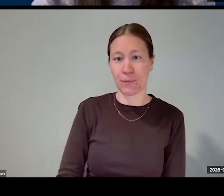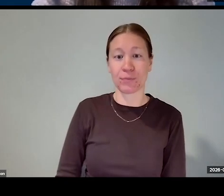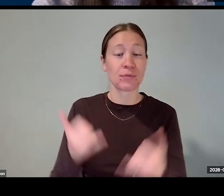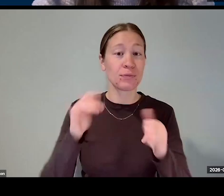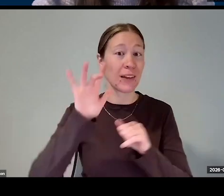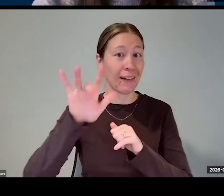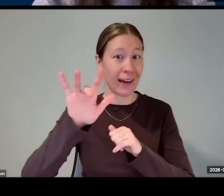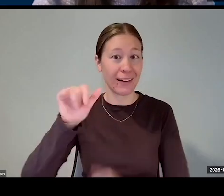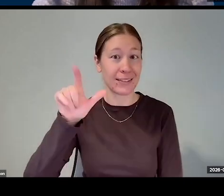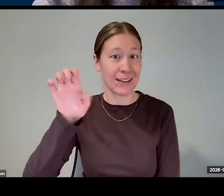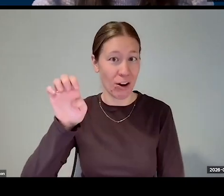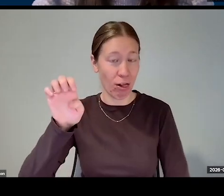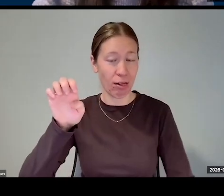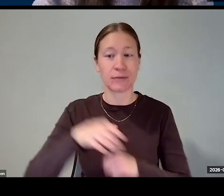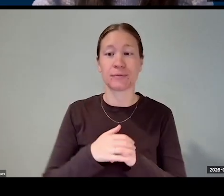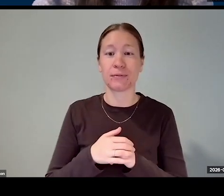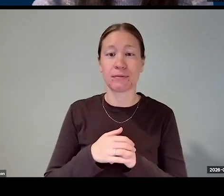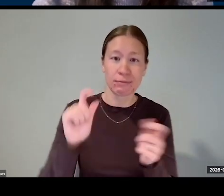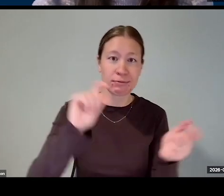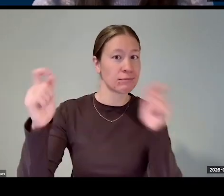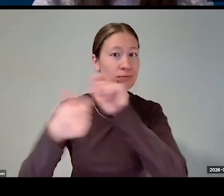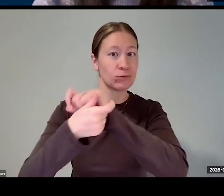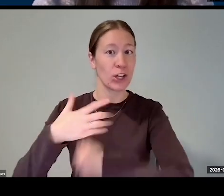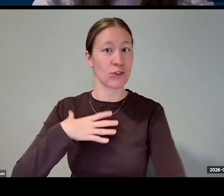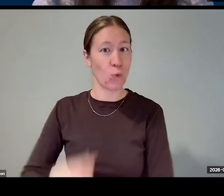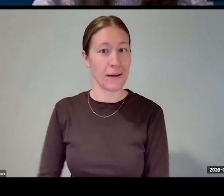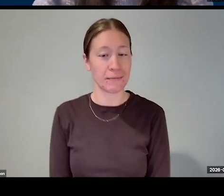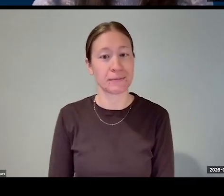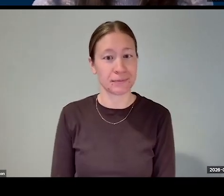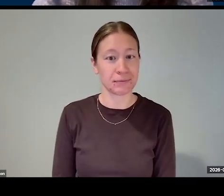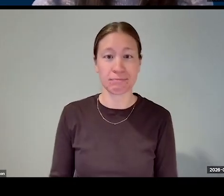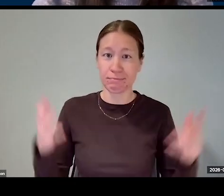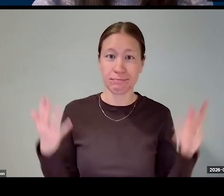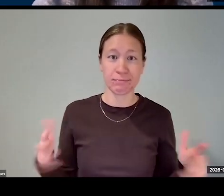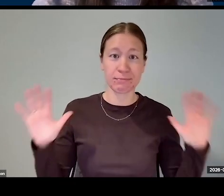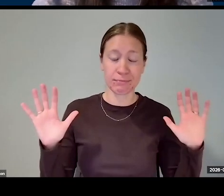and change my text color to white and that's it. It should update all